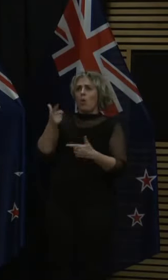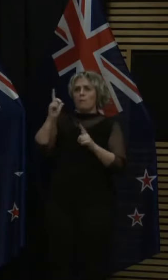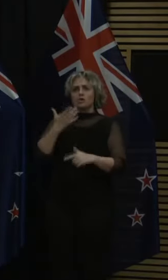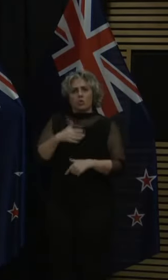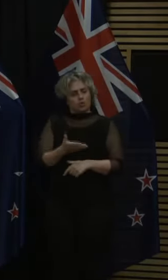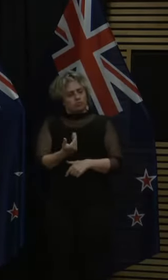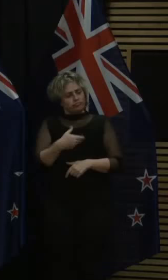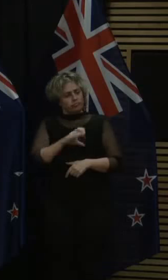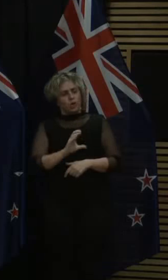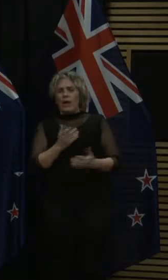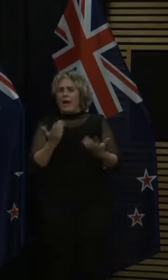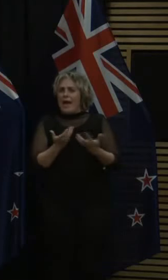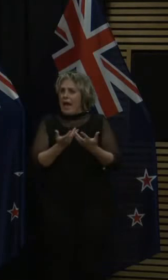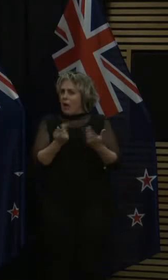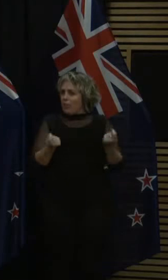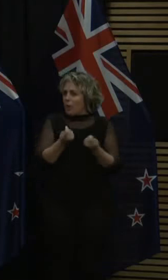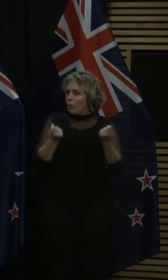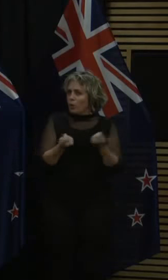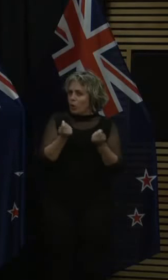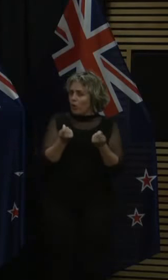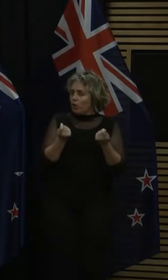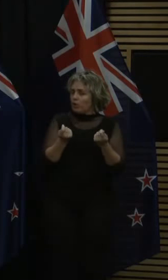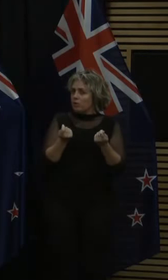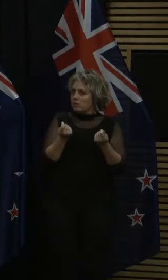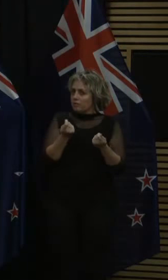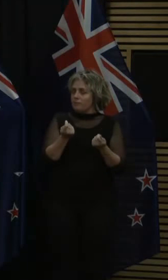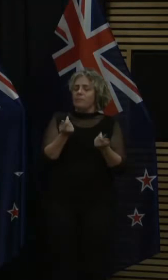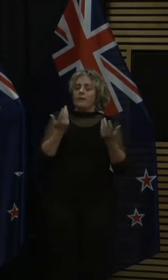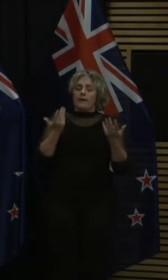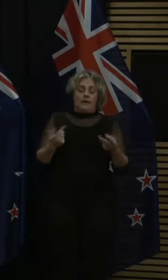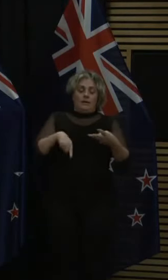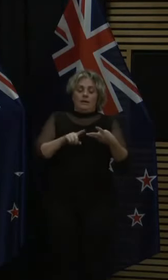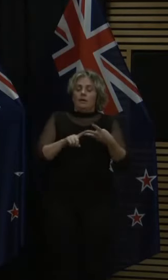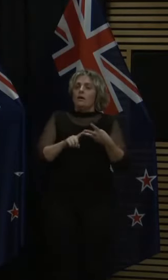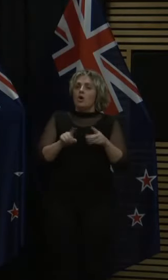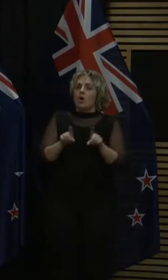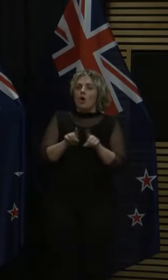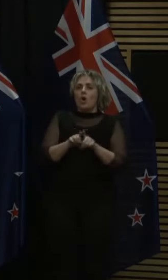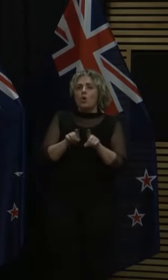settings, how do we create a legal mandate where we haven't